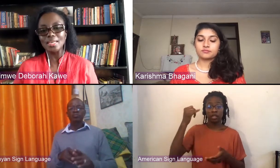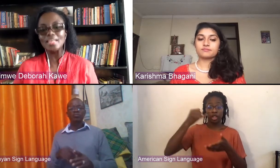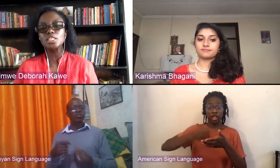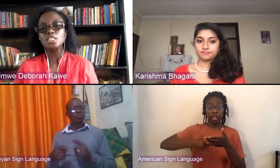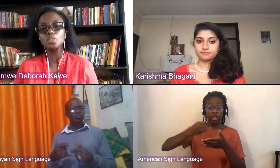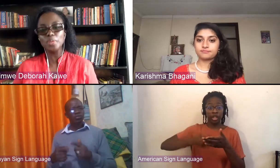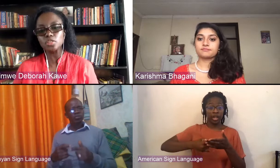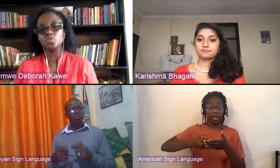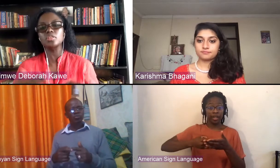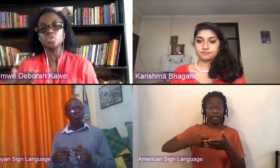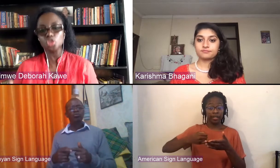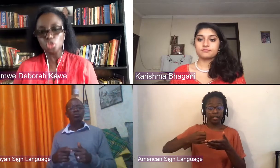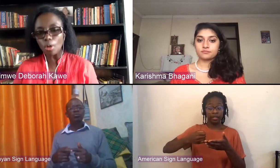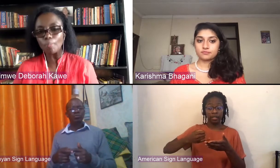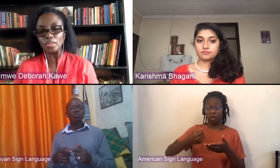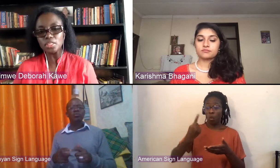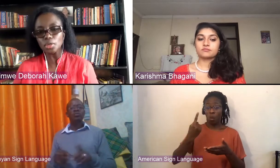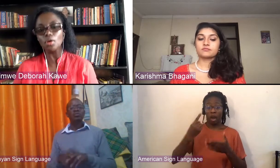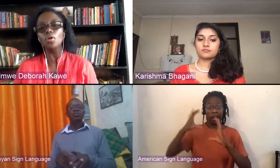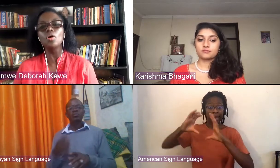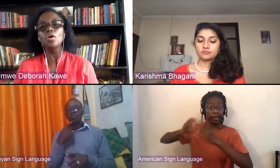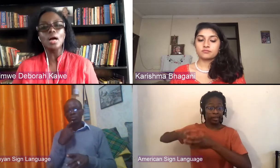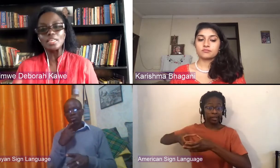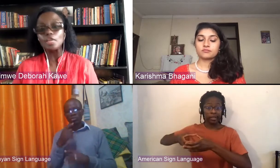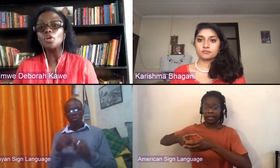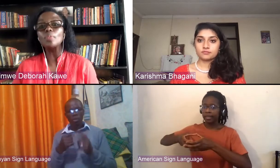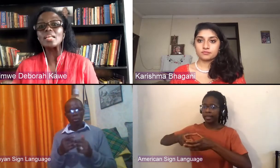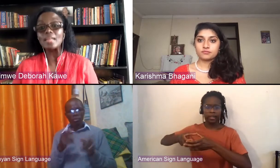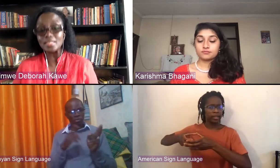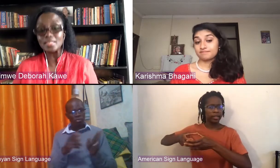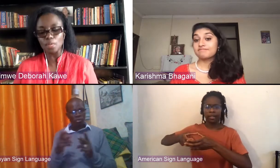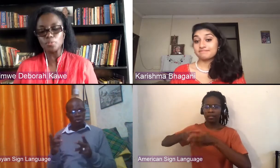It's speaks to the social, political and economic landscapes